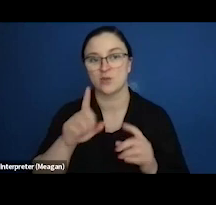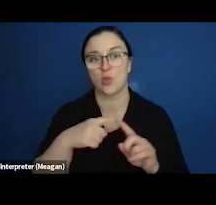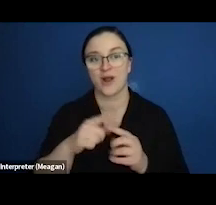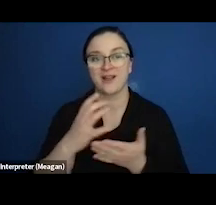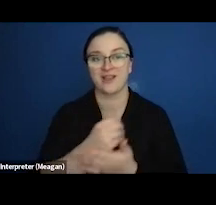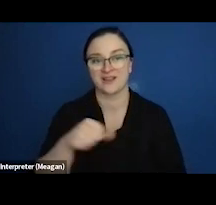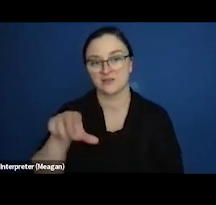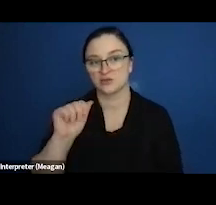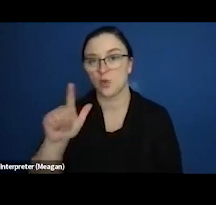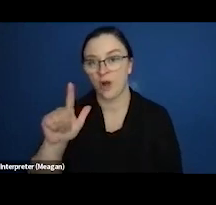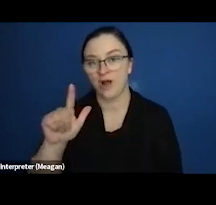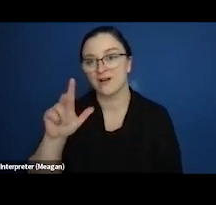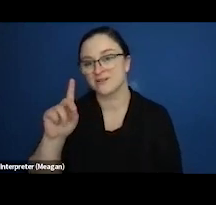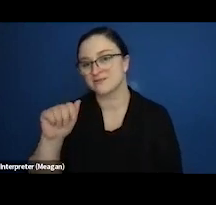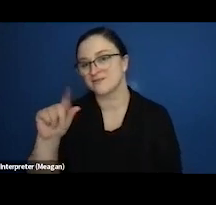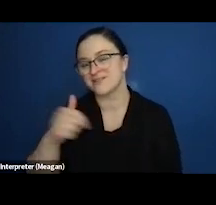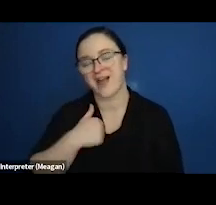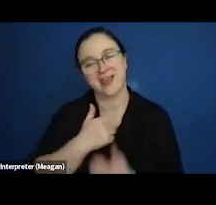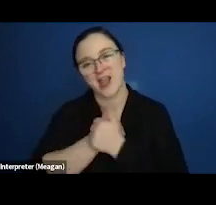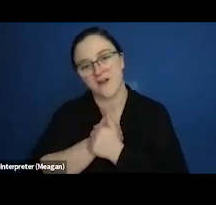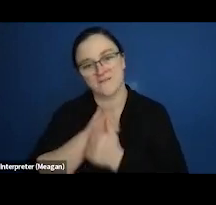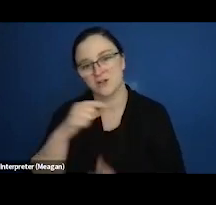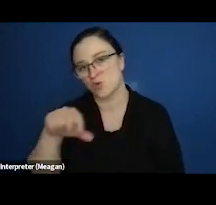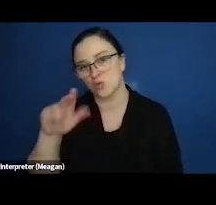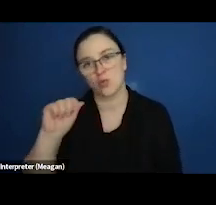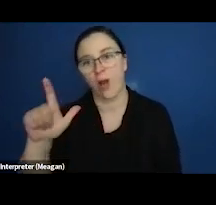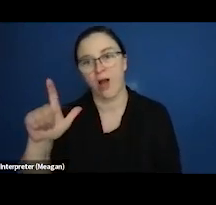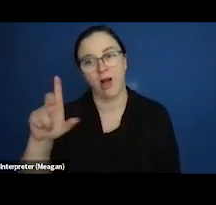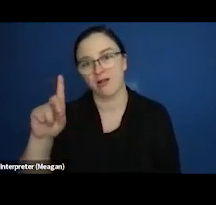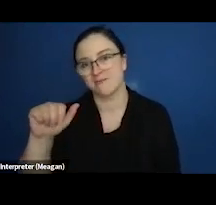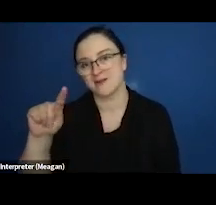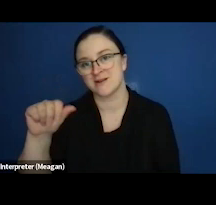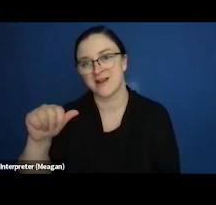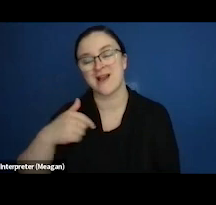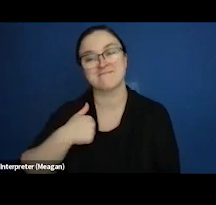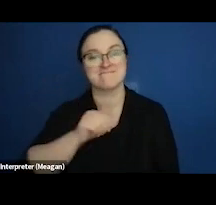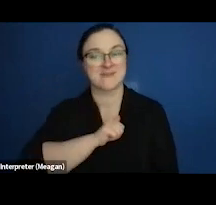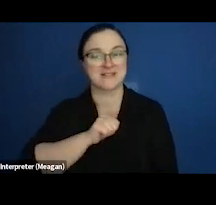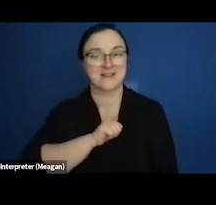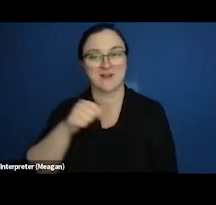this is, I love it. I love qualitative data and I am a qualitative data advocate.